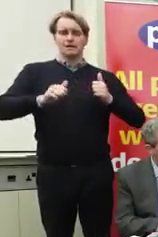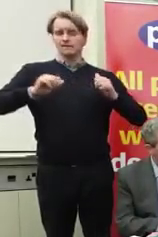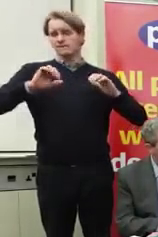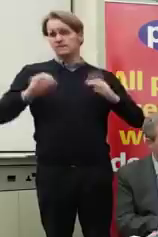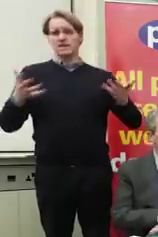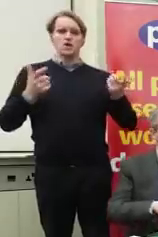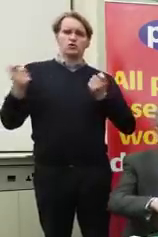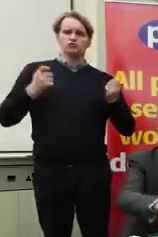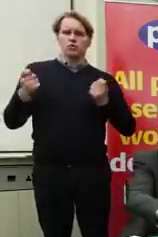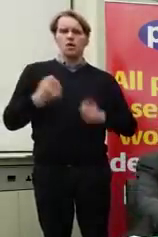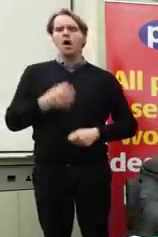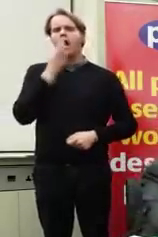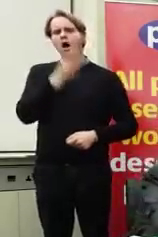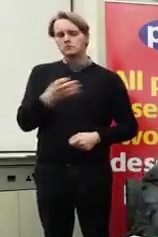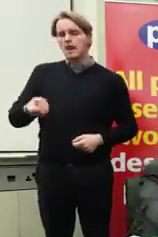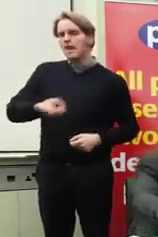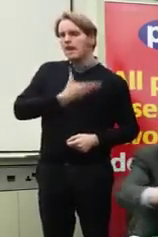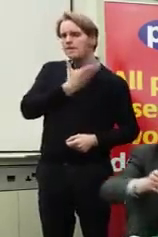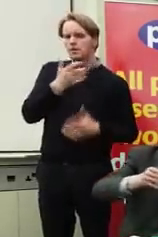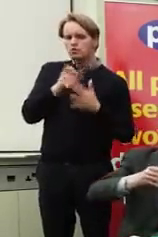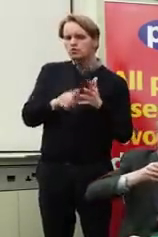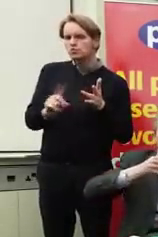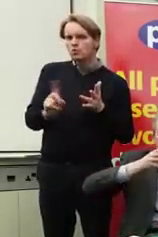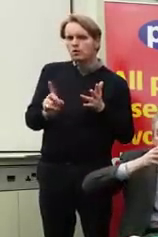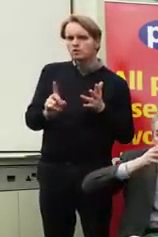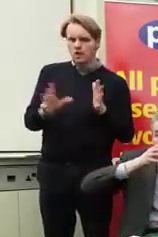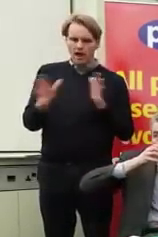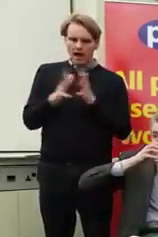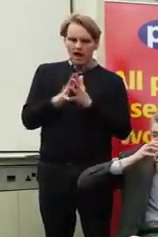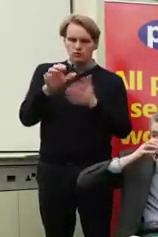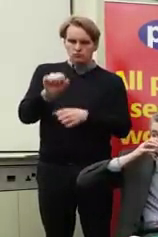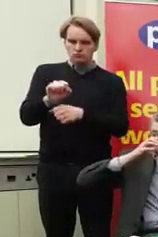Labour government do both, in terms of protecting the services and the impact